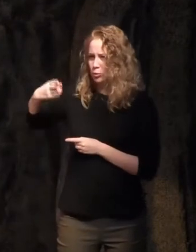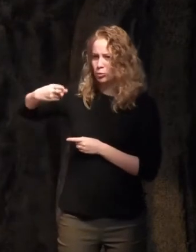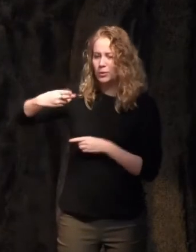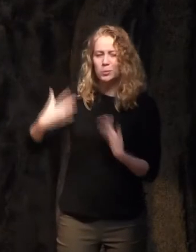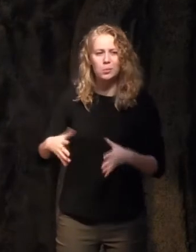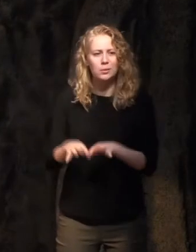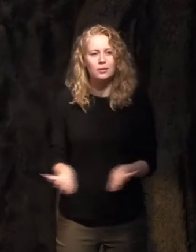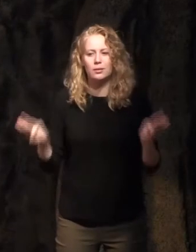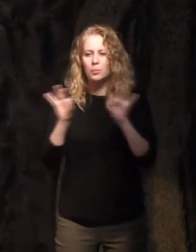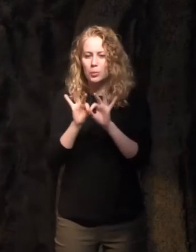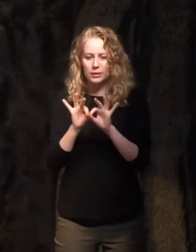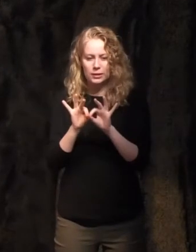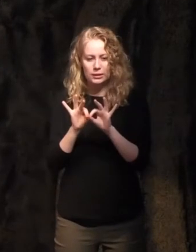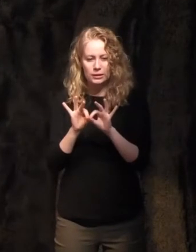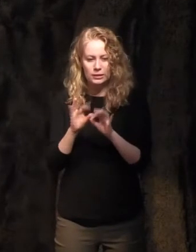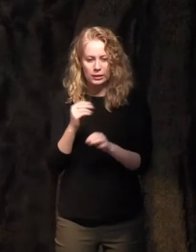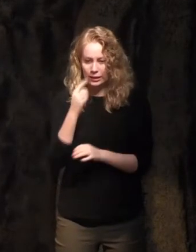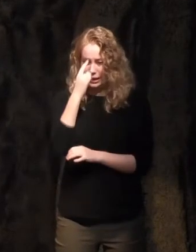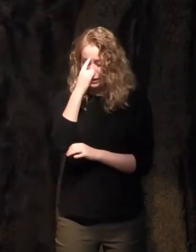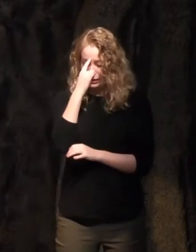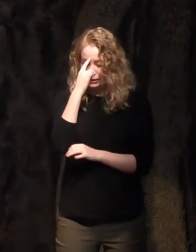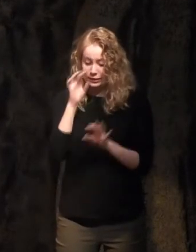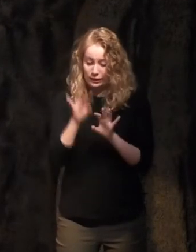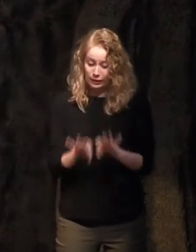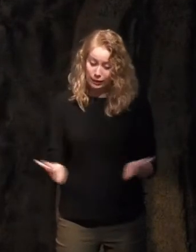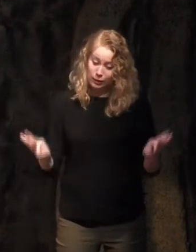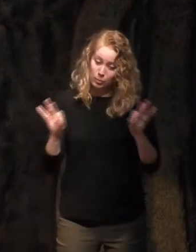and I think they're even important in relationship